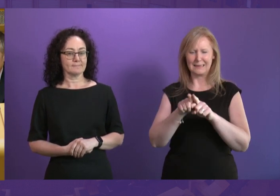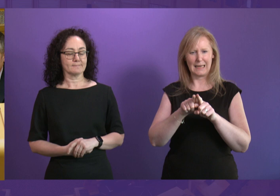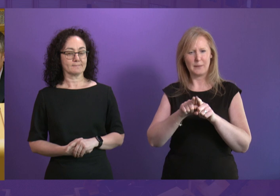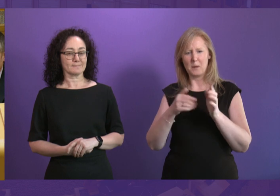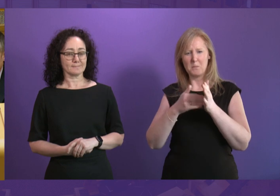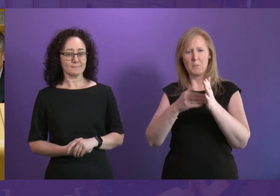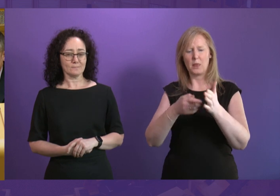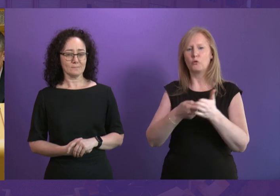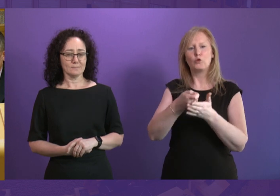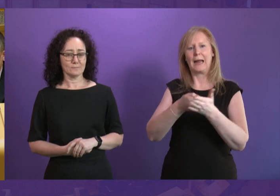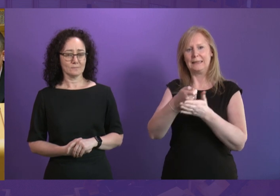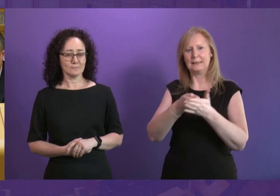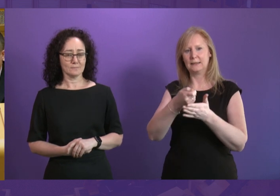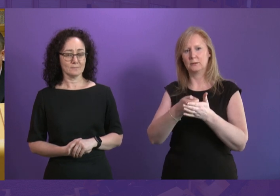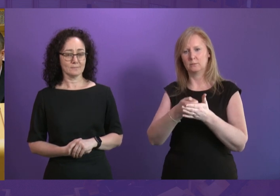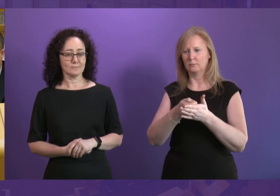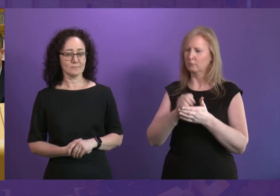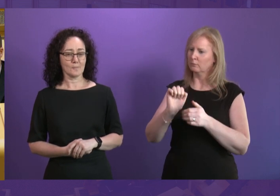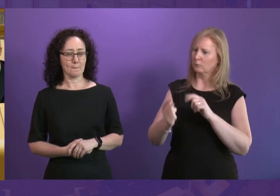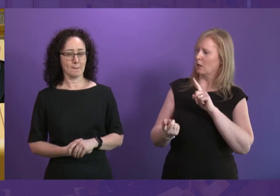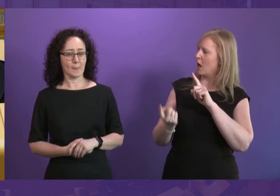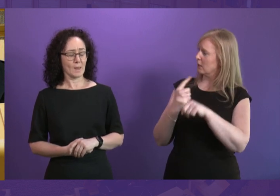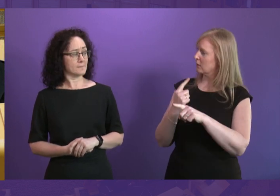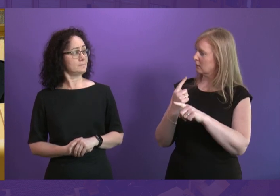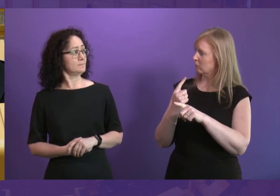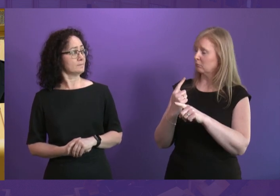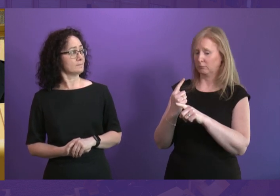I assume from the First Minister’s answer that she is now the cheerleader in chief for